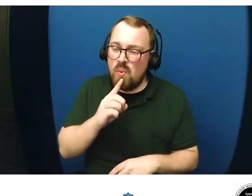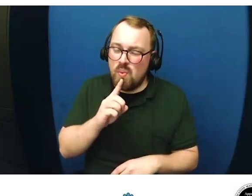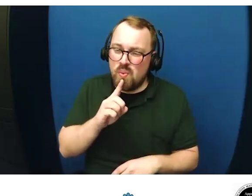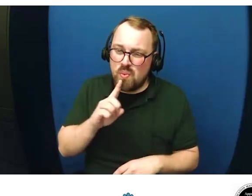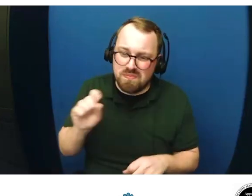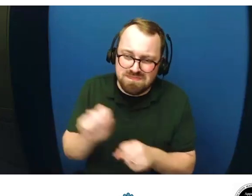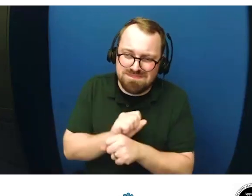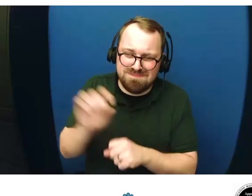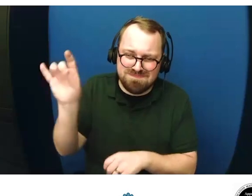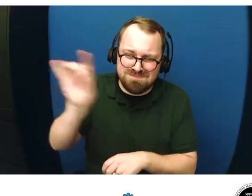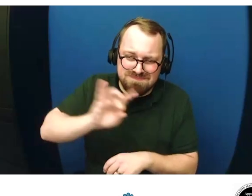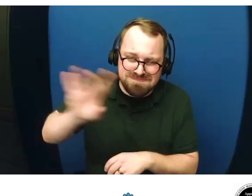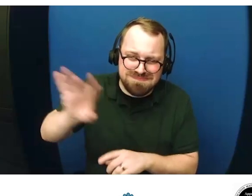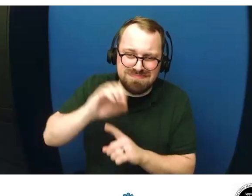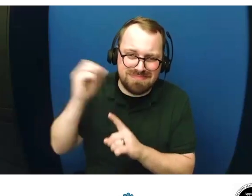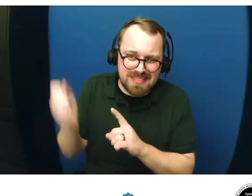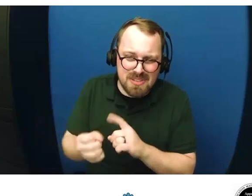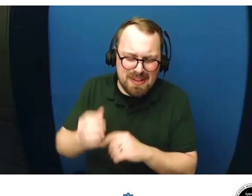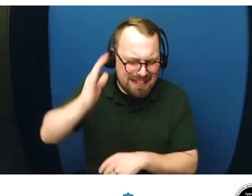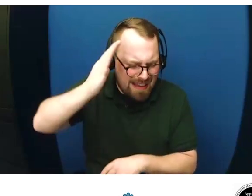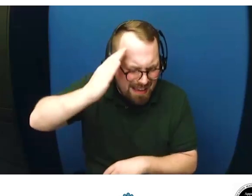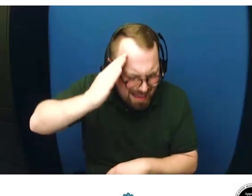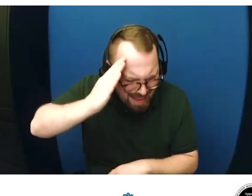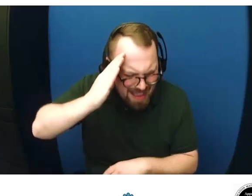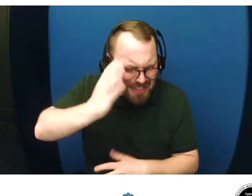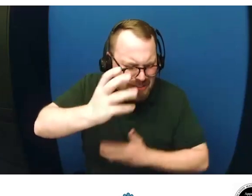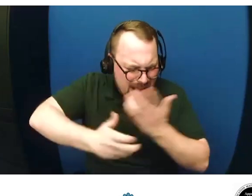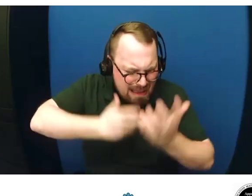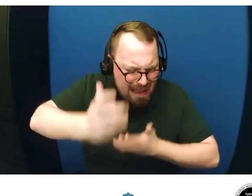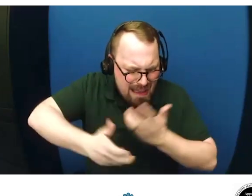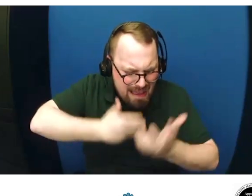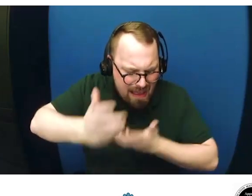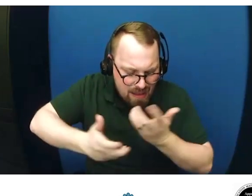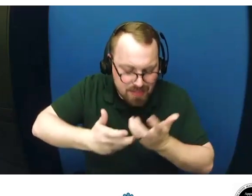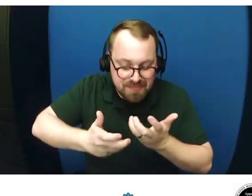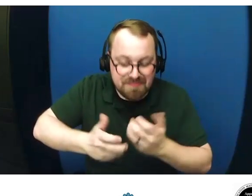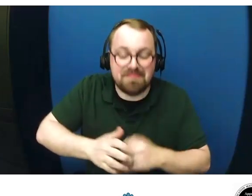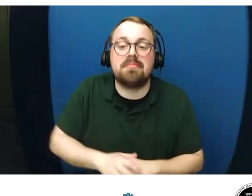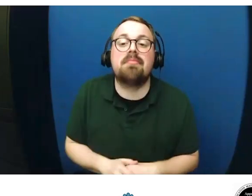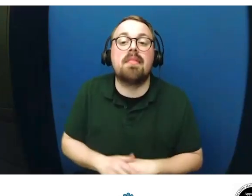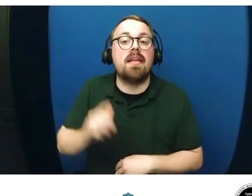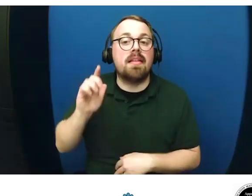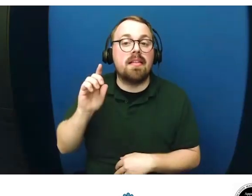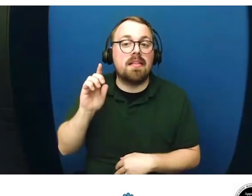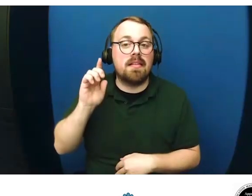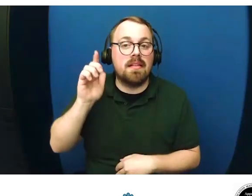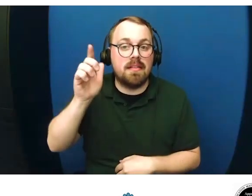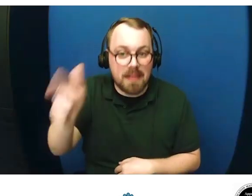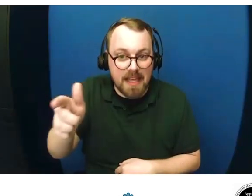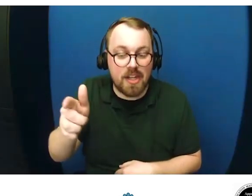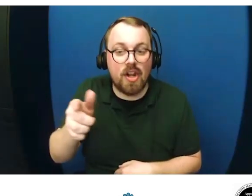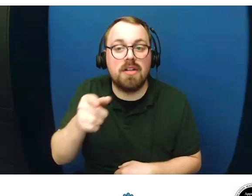upsetting situation, and they covered their head and they screamed, and then later they got upset,